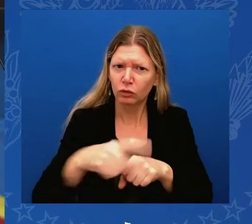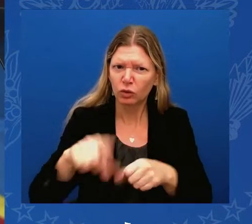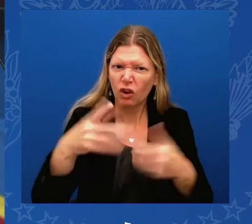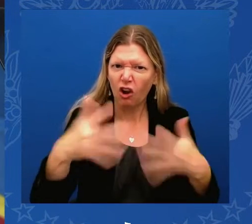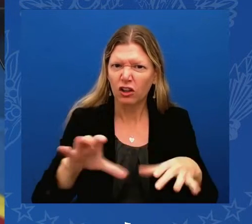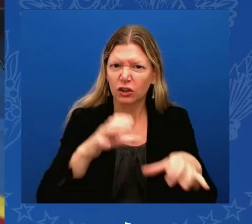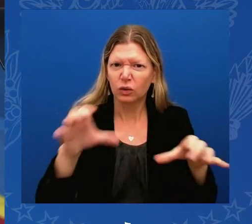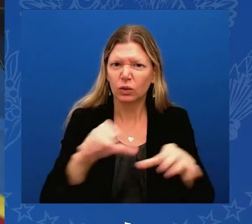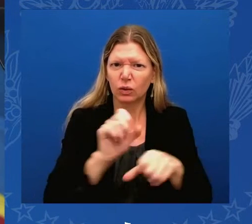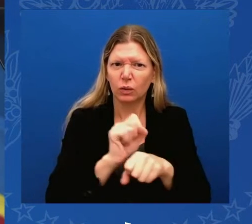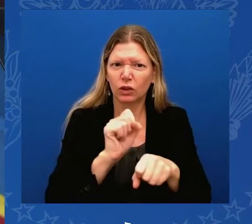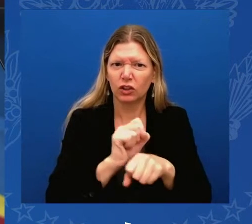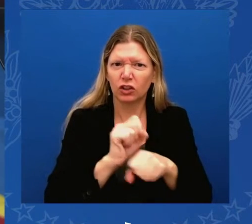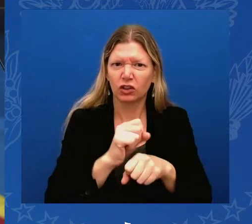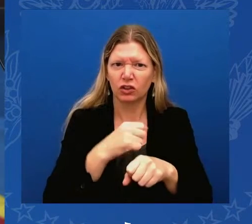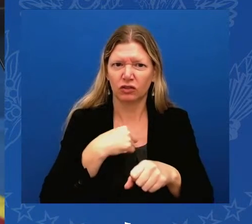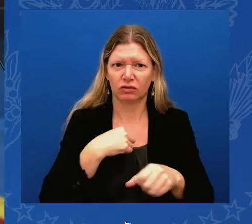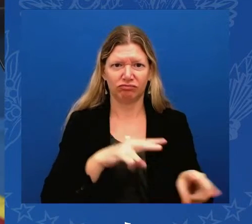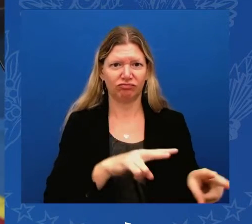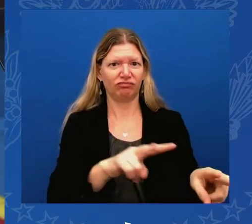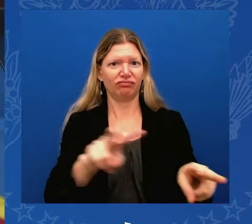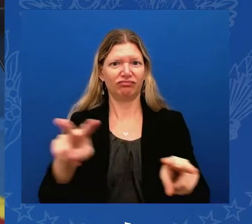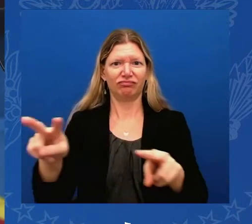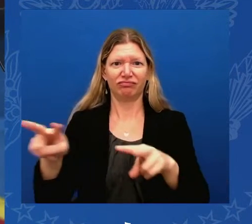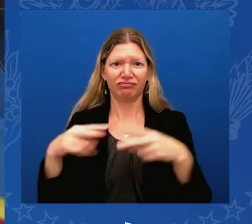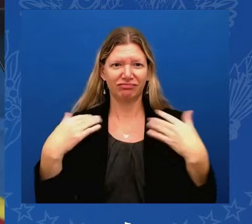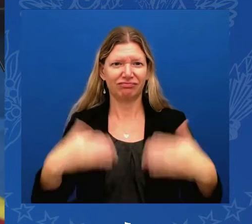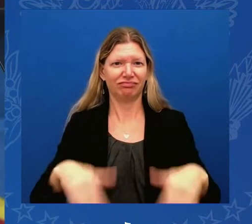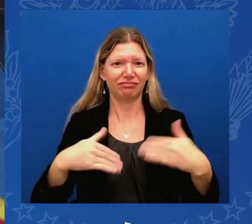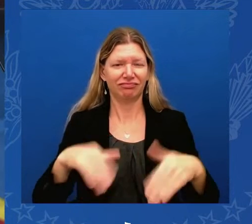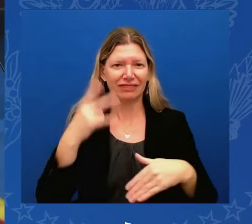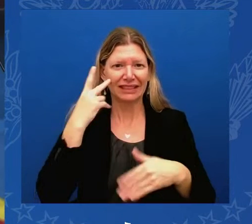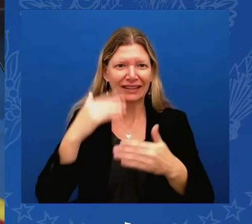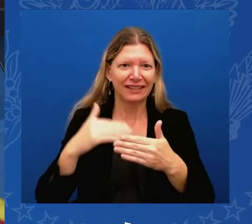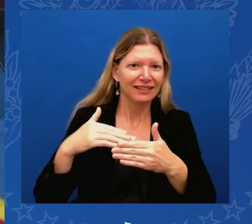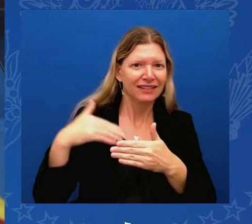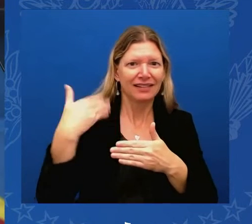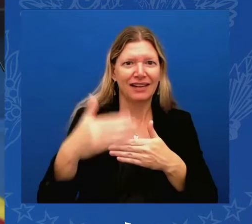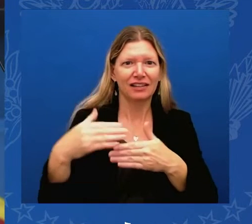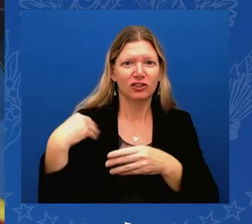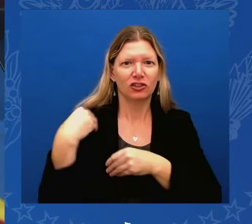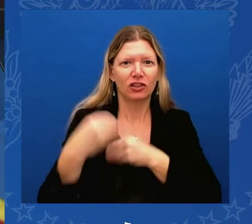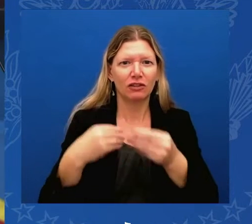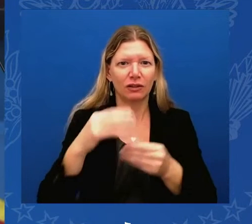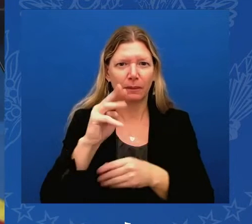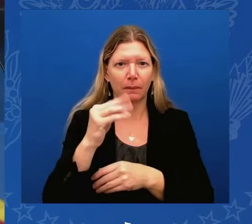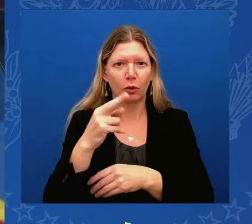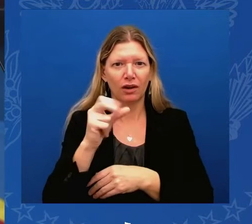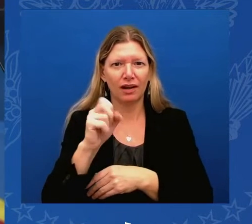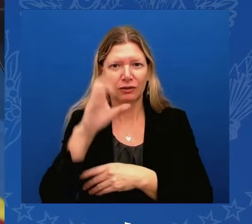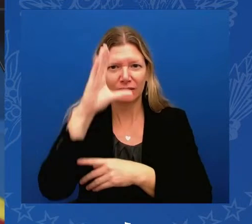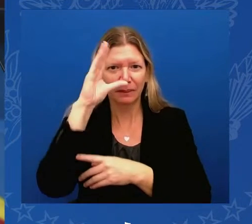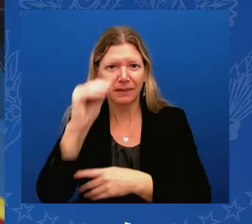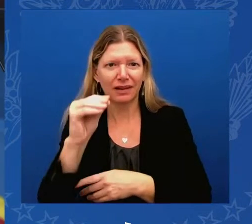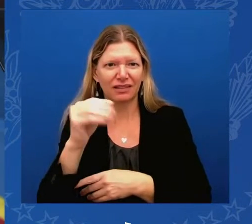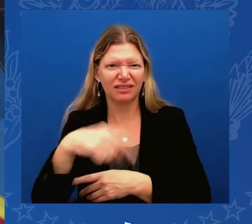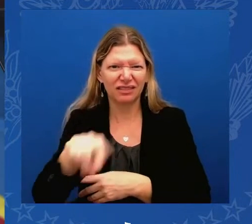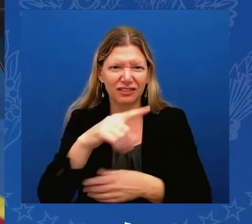artists shaping our culture; fearless journalists and intellectuals challenging convention. I see preachers and advocates